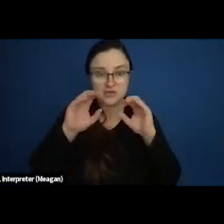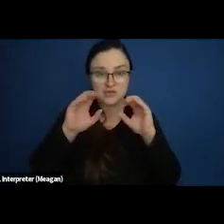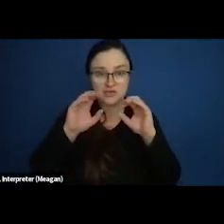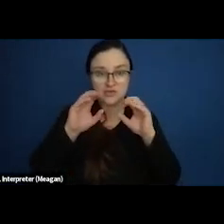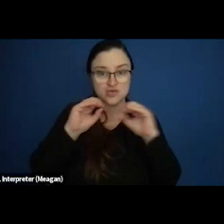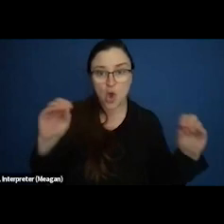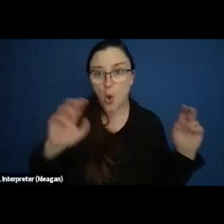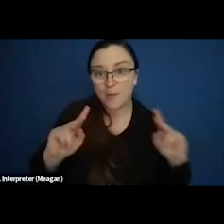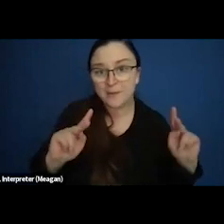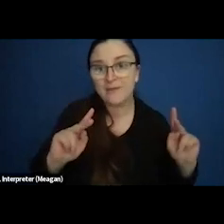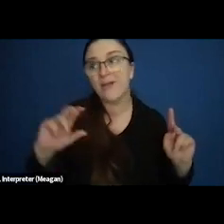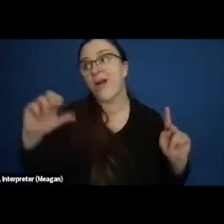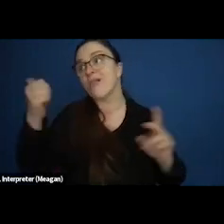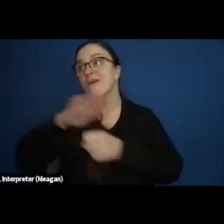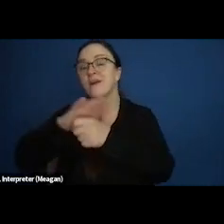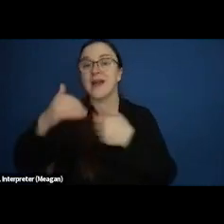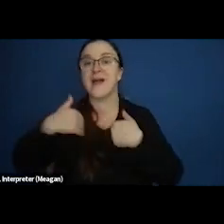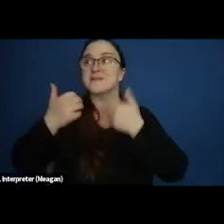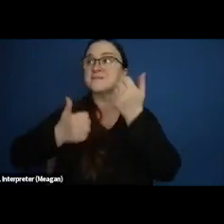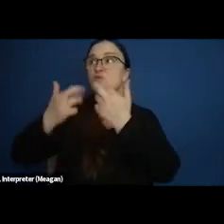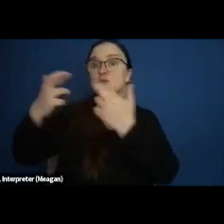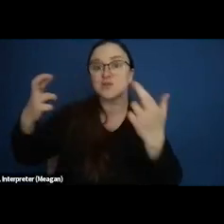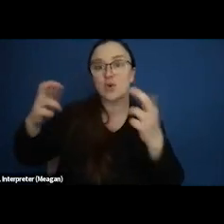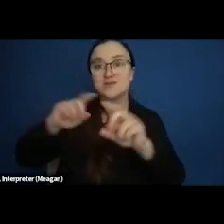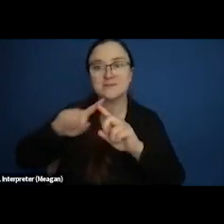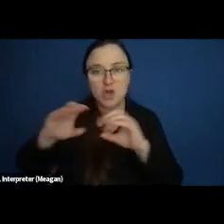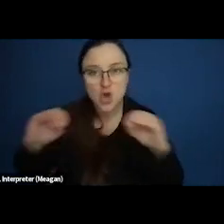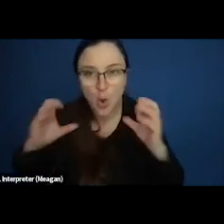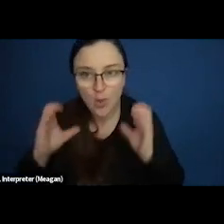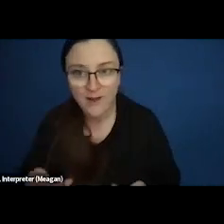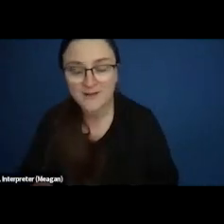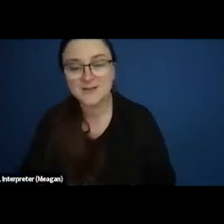may have administrative resources, but no clients. This is where we get